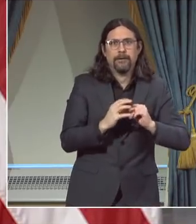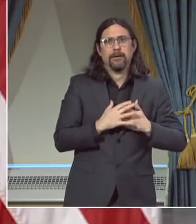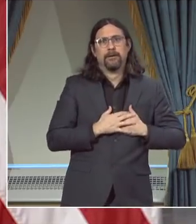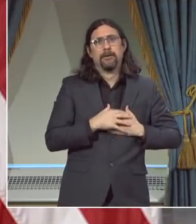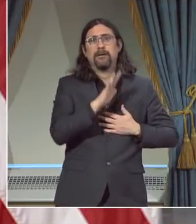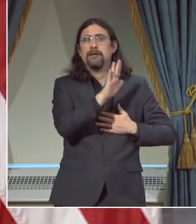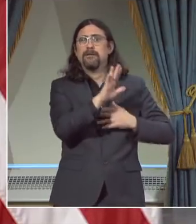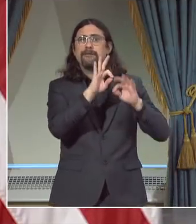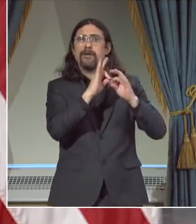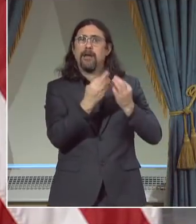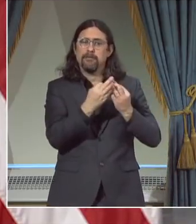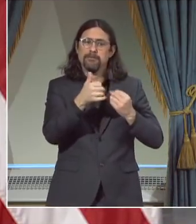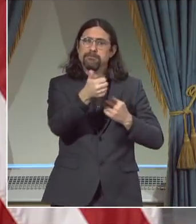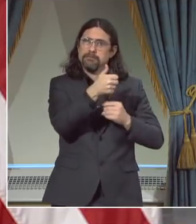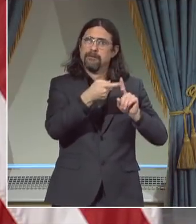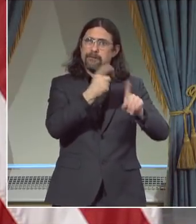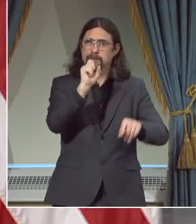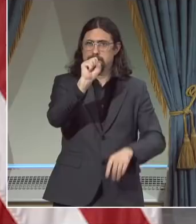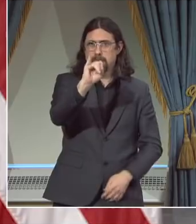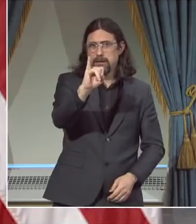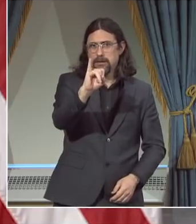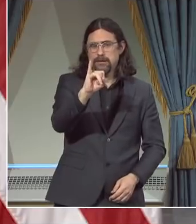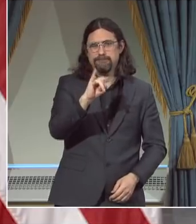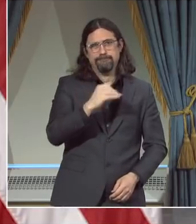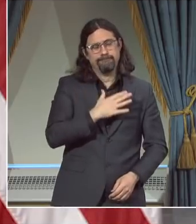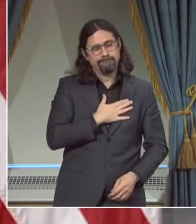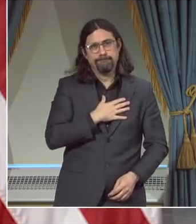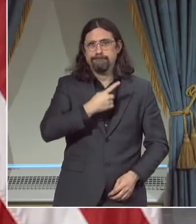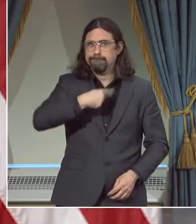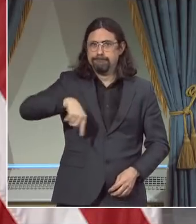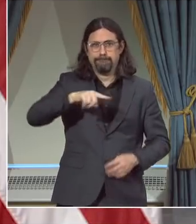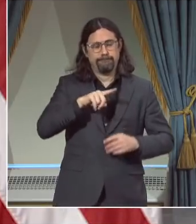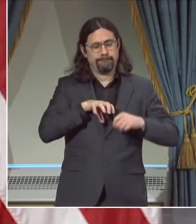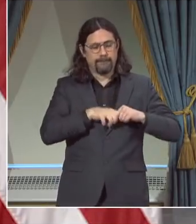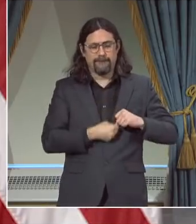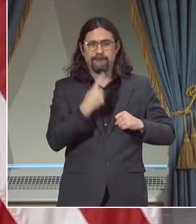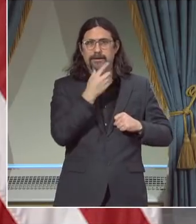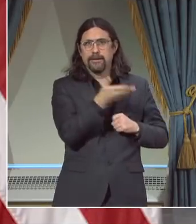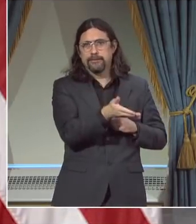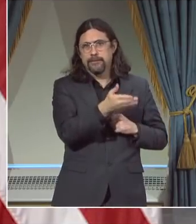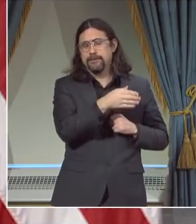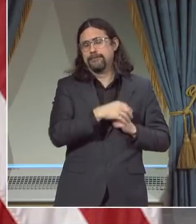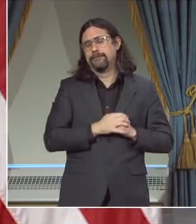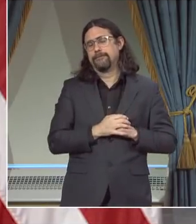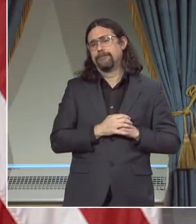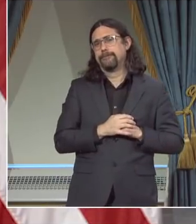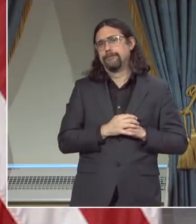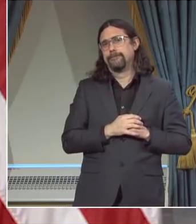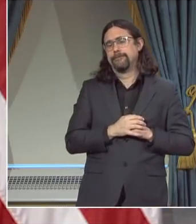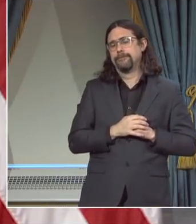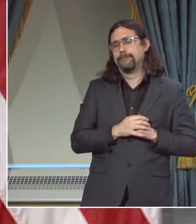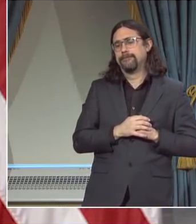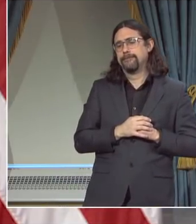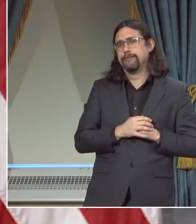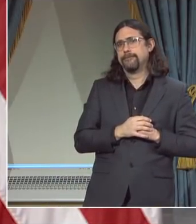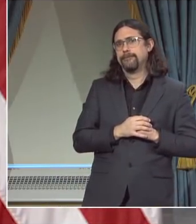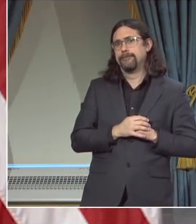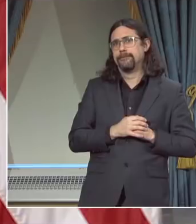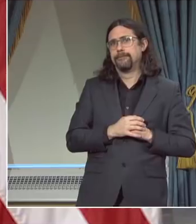WE GRIEVE WITH HIS FAMILY IN STANTON ISLAND. FINALLY NYC AND COMPANY. THEY PROMEOT NEW